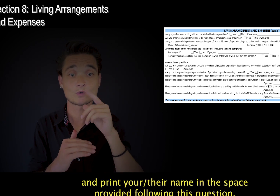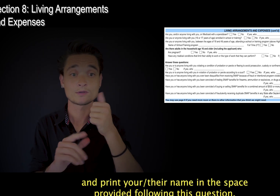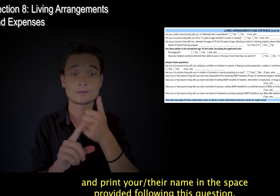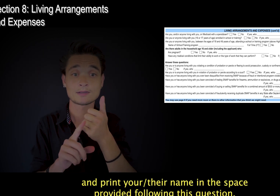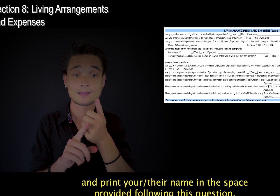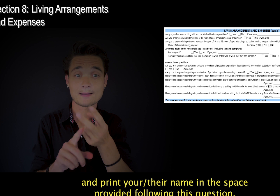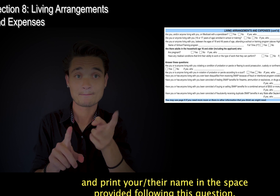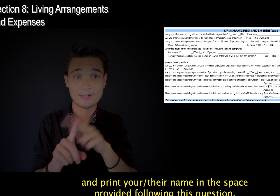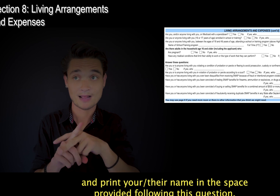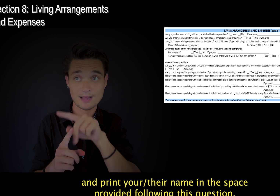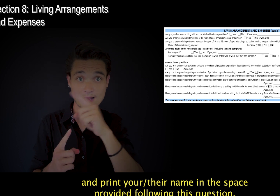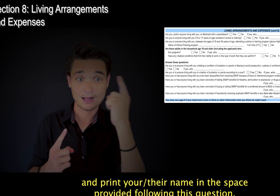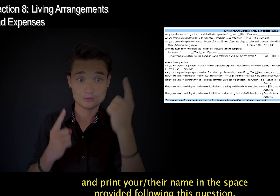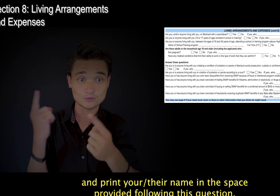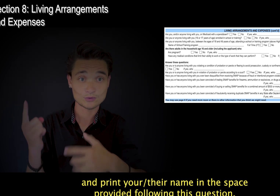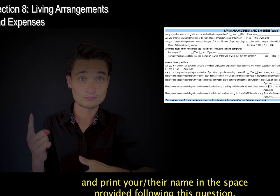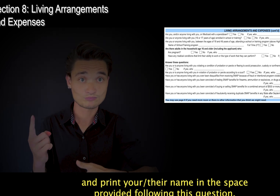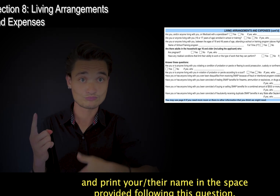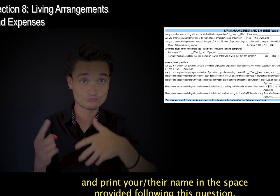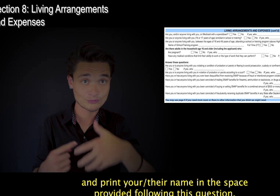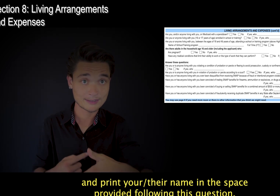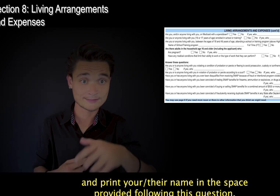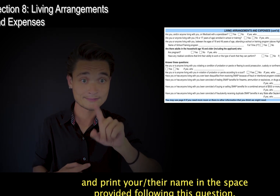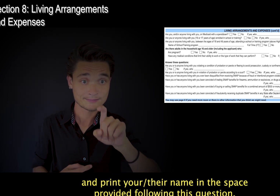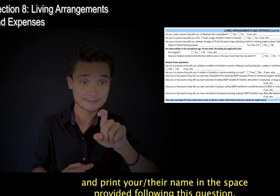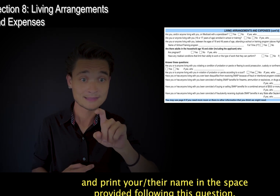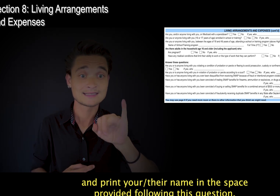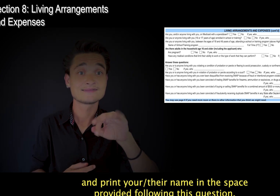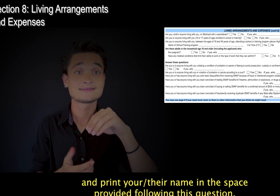and print your/their name in the space provided following this question.